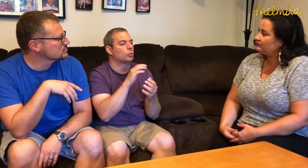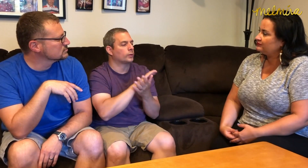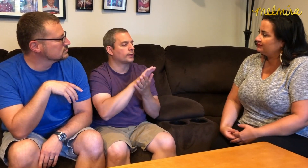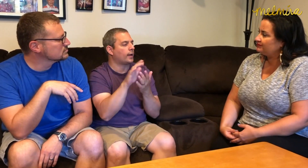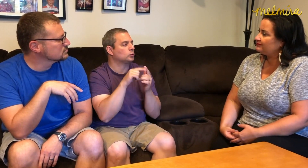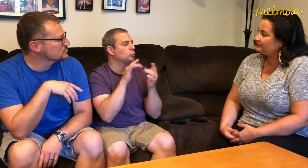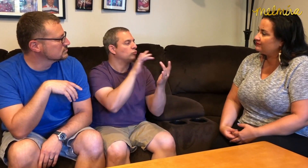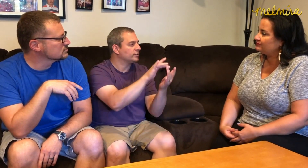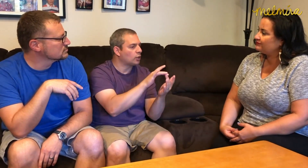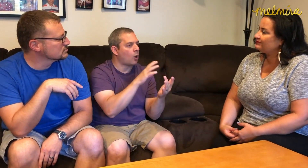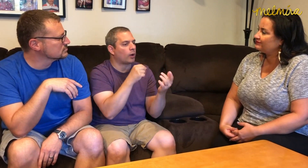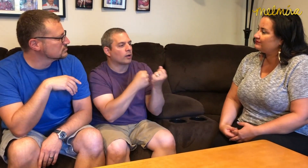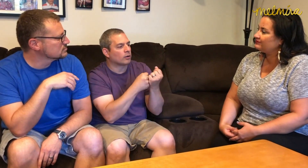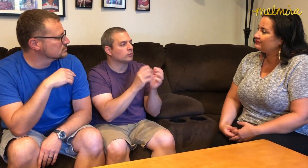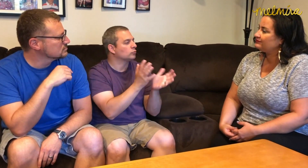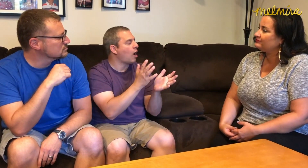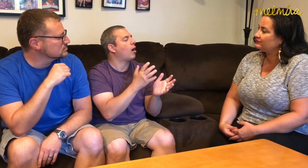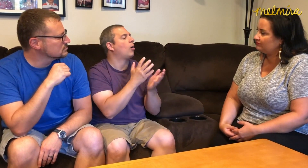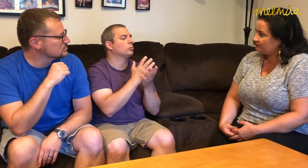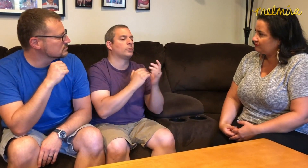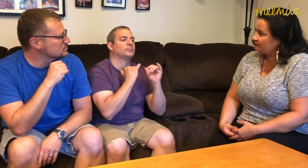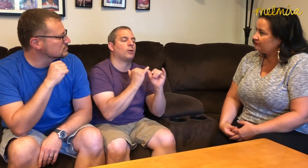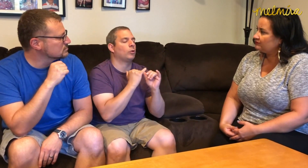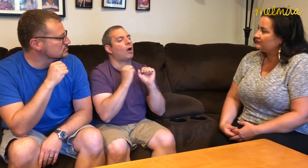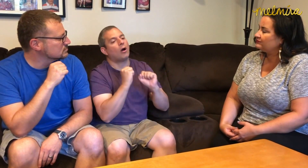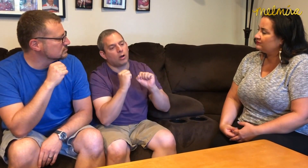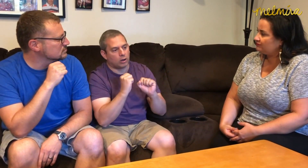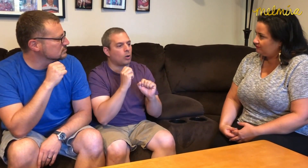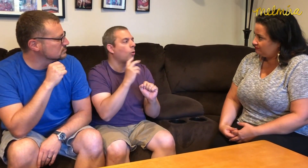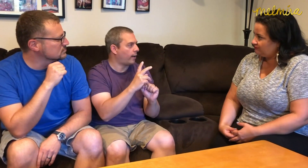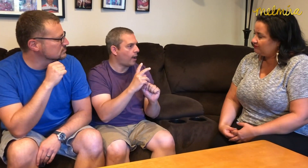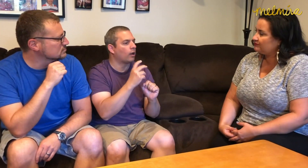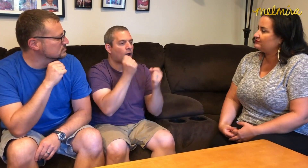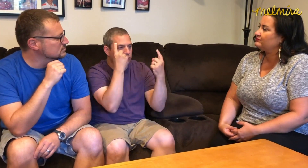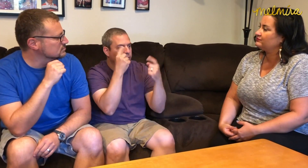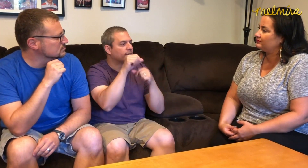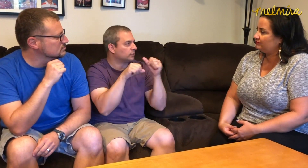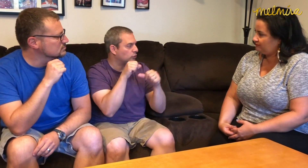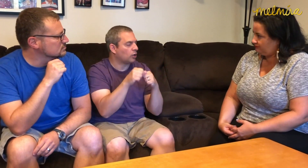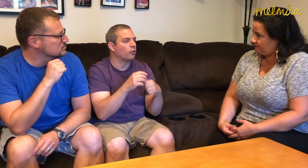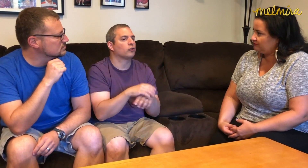So, it's nice to reach out and give support. Some of them do have similiarities with us, so we can understand each other.